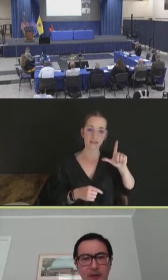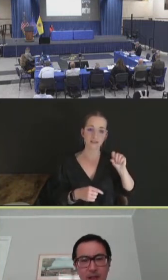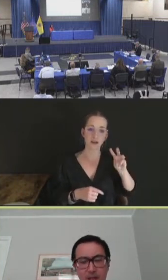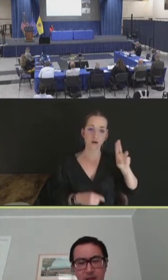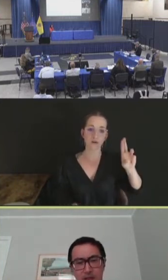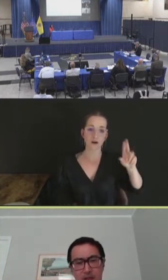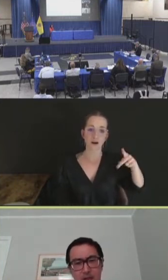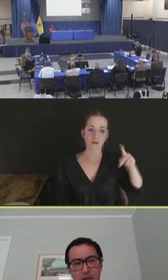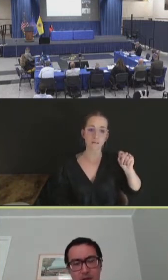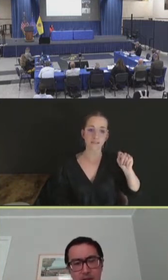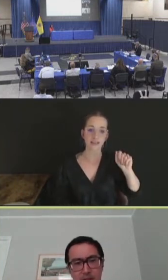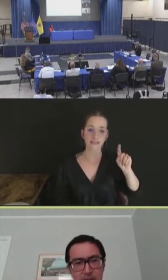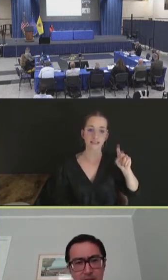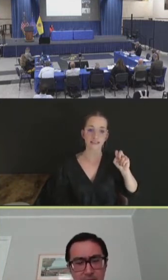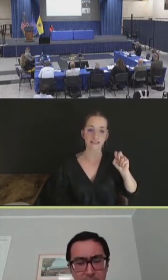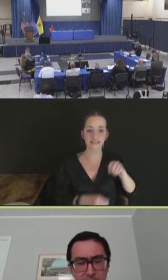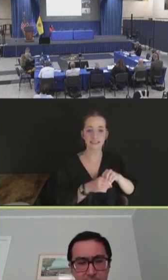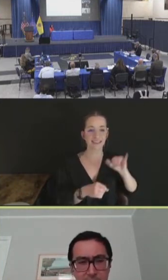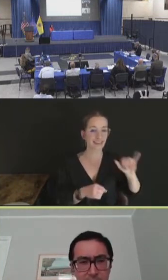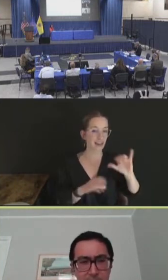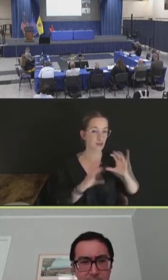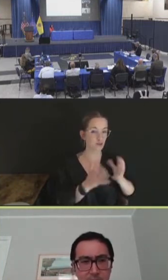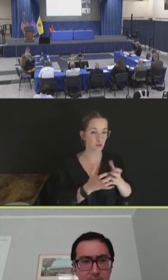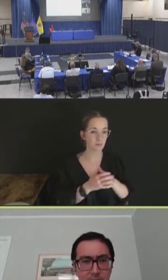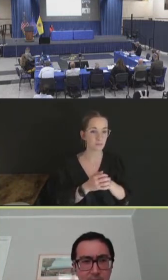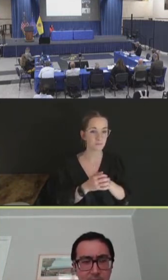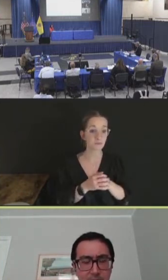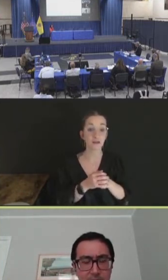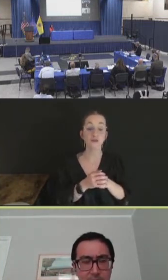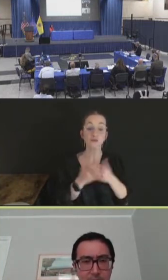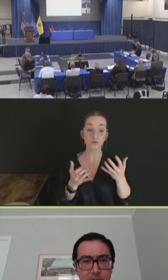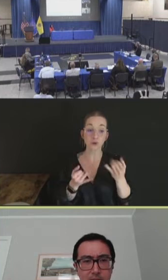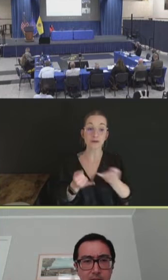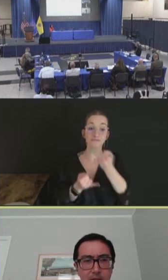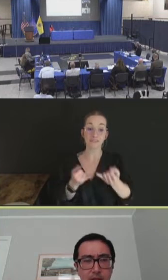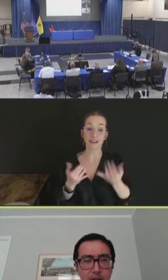Finally, I wanted to show this visualization. So, we did an analysis showing